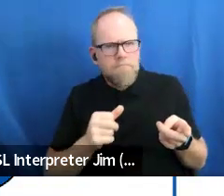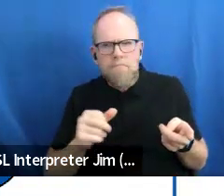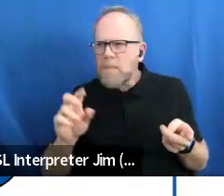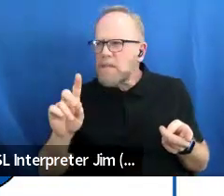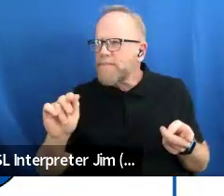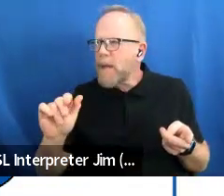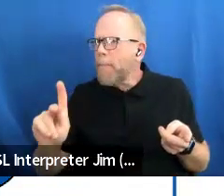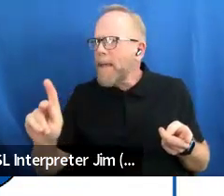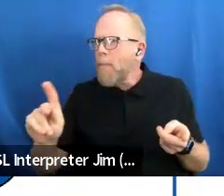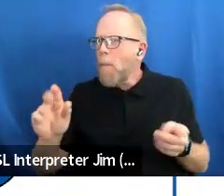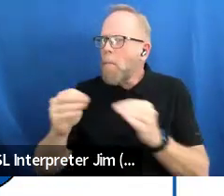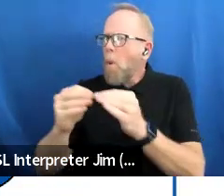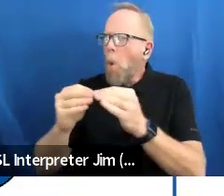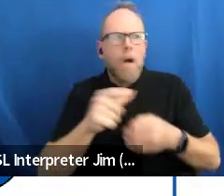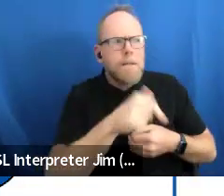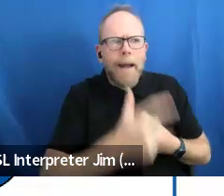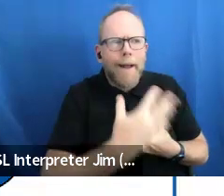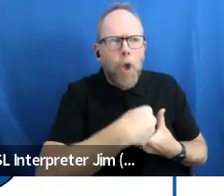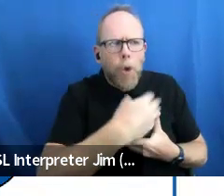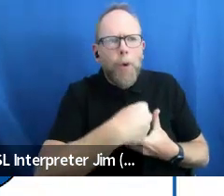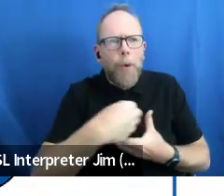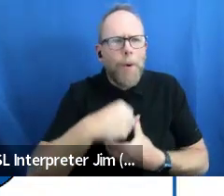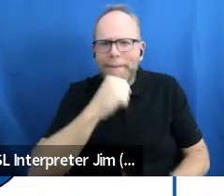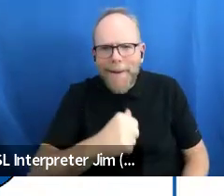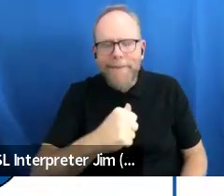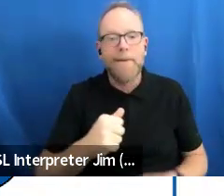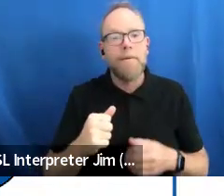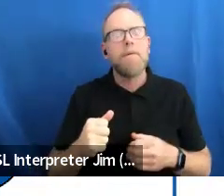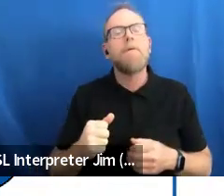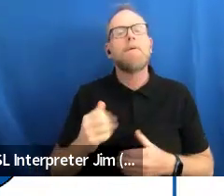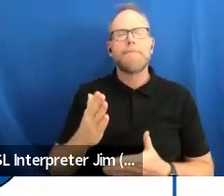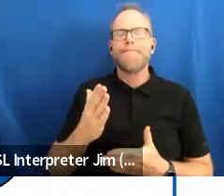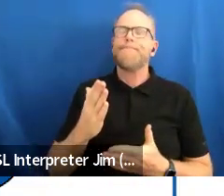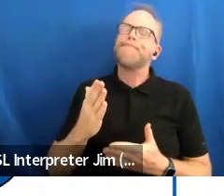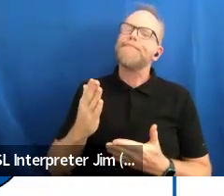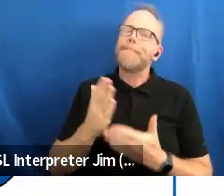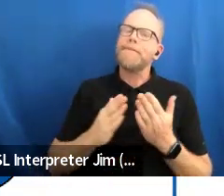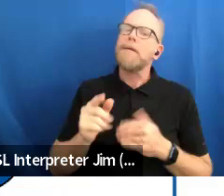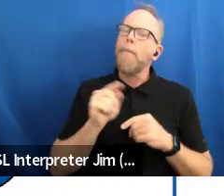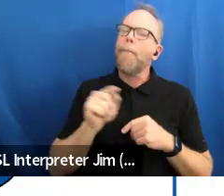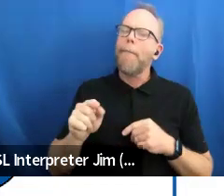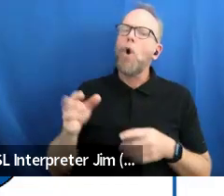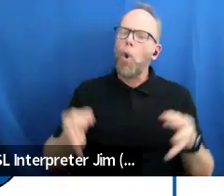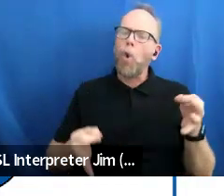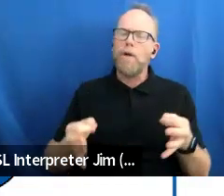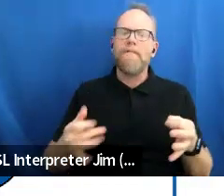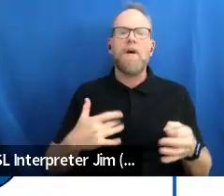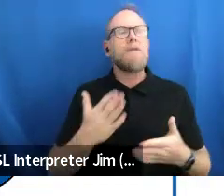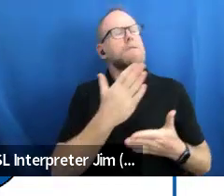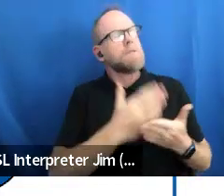The courts were saying, we're making decisions -- were making decisions to say oh this person isn't covered as someone with a disability, they are not covered by the ADA.